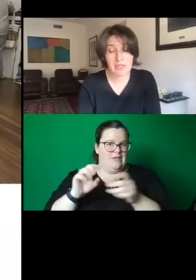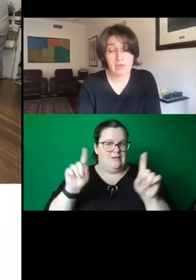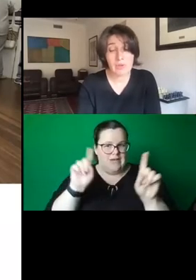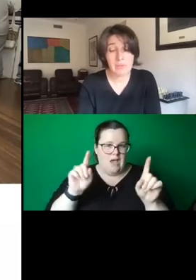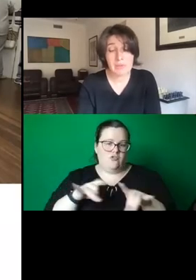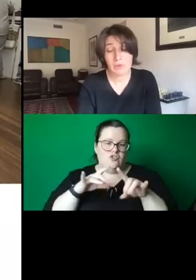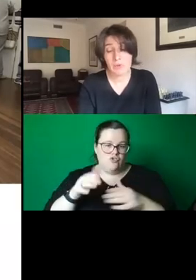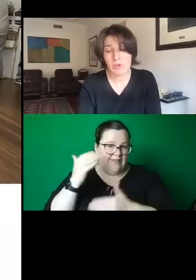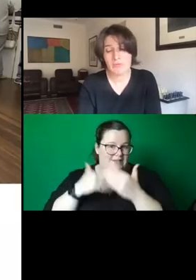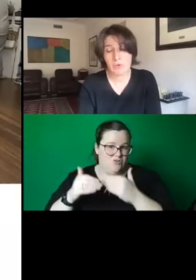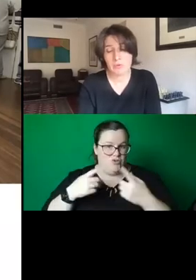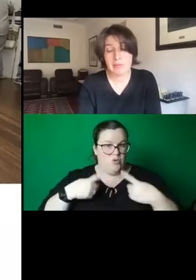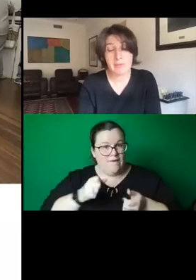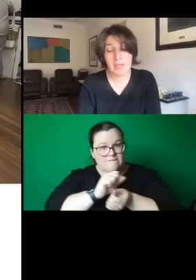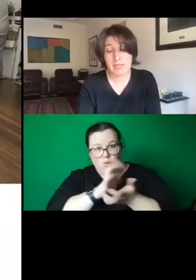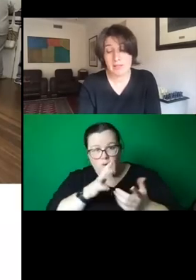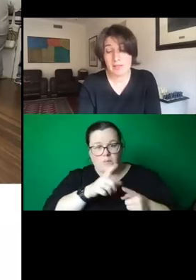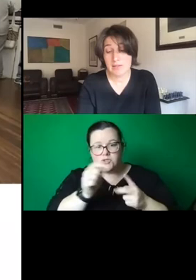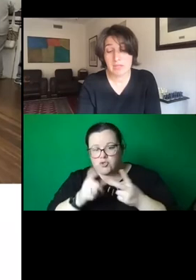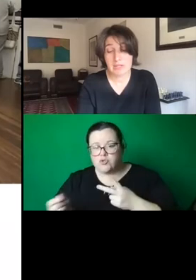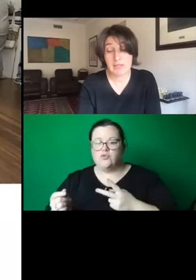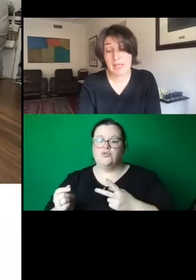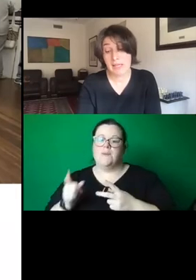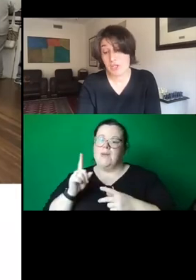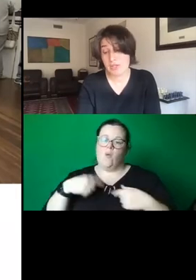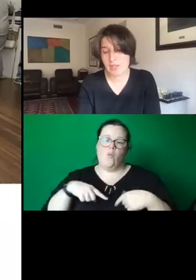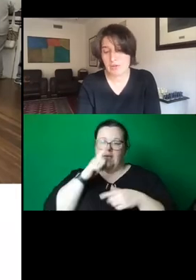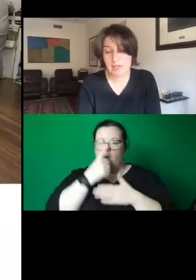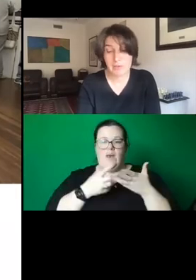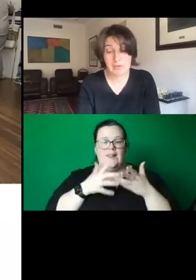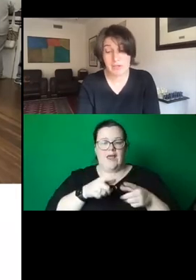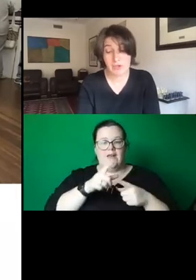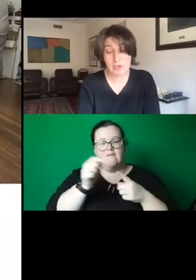where people could only vote for one party democratic elections are great privilege